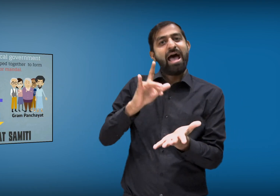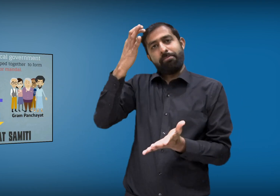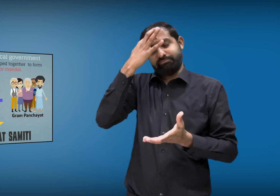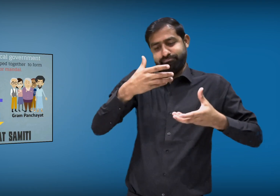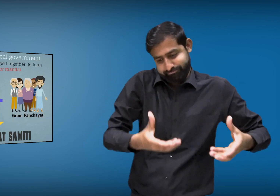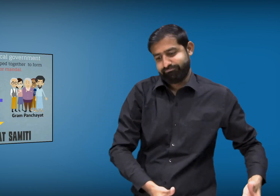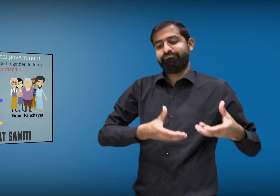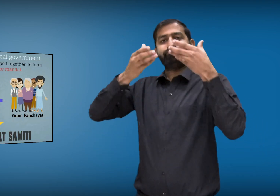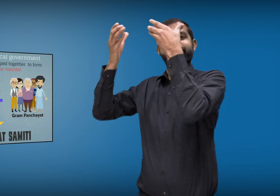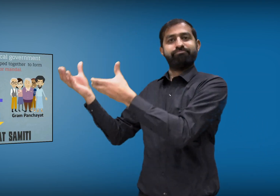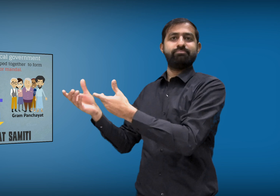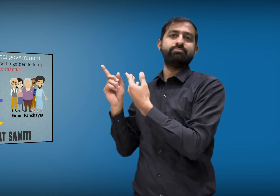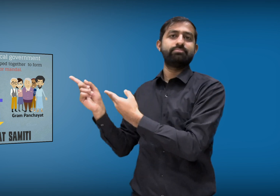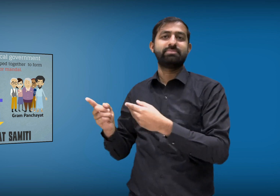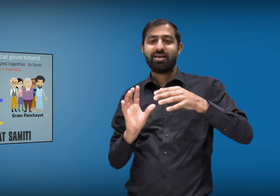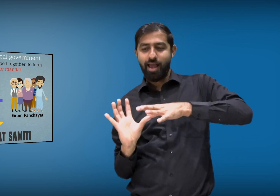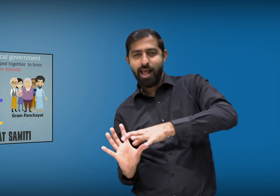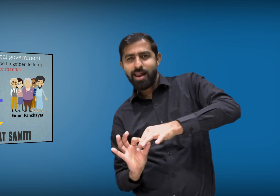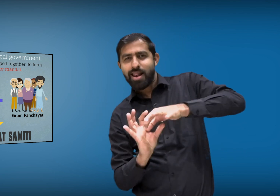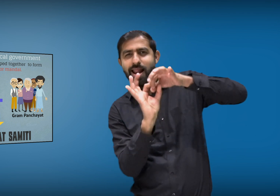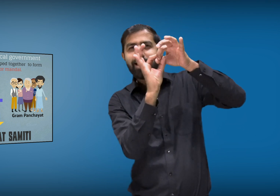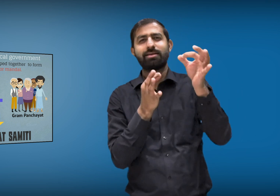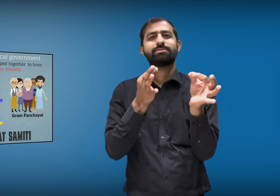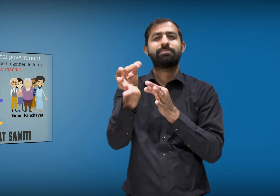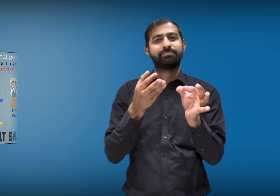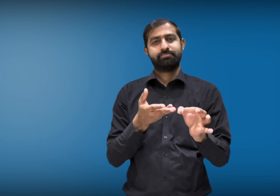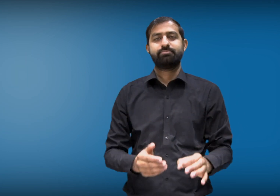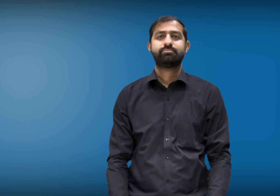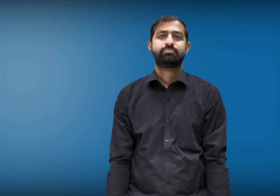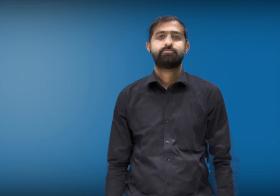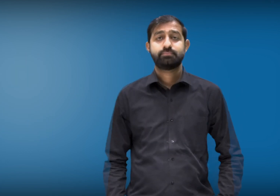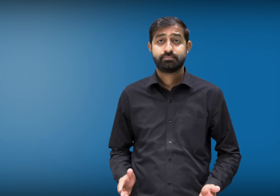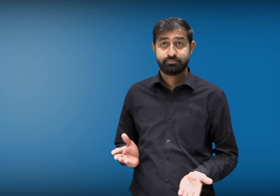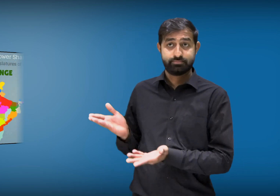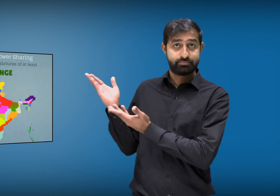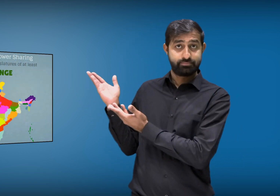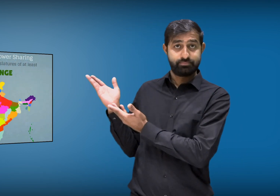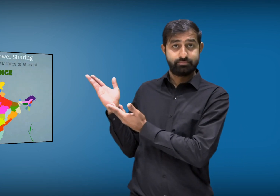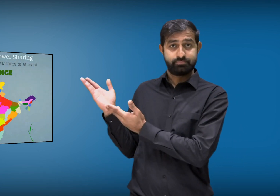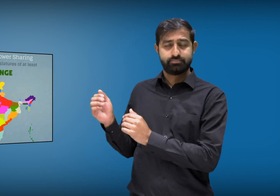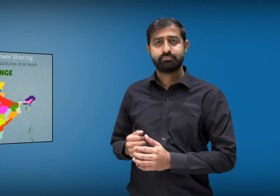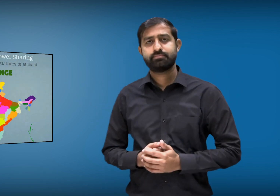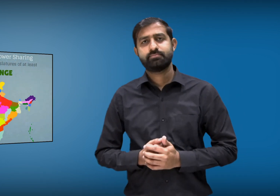to the Panchayat Samiti. This is how all the levels are interrelated. Indian Federalism